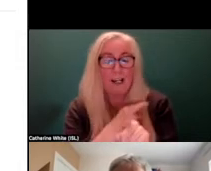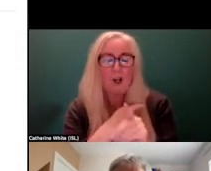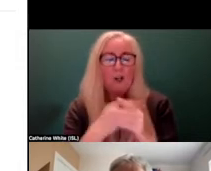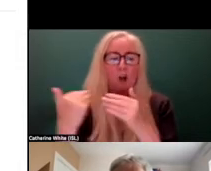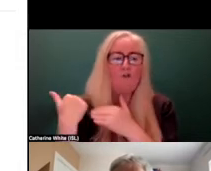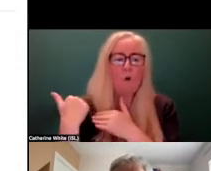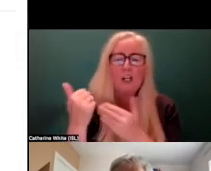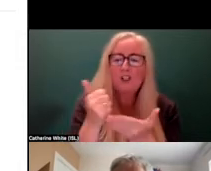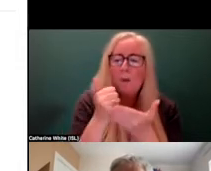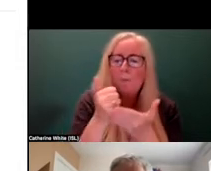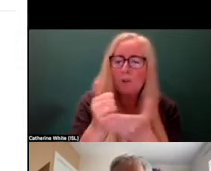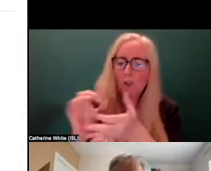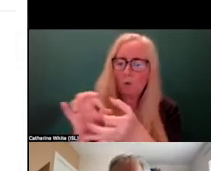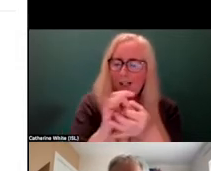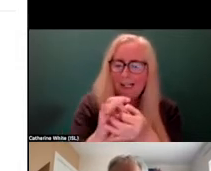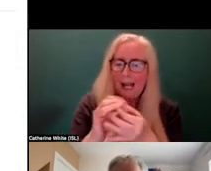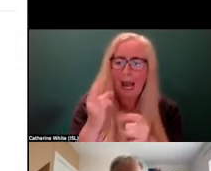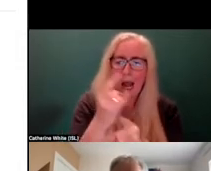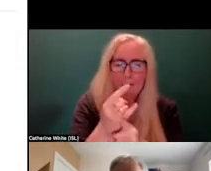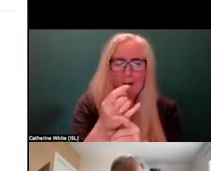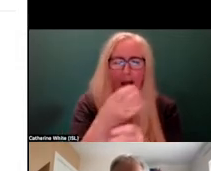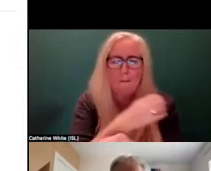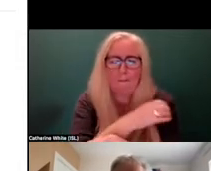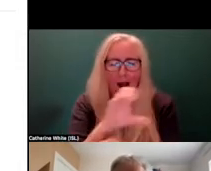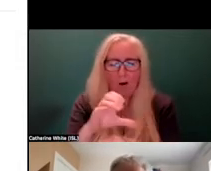And really the role of the support co-ordinator is to help empower the older